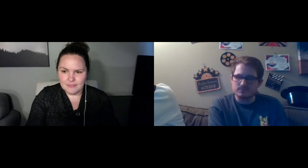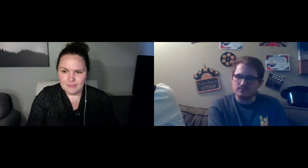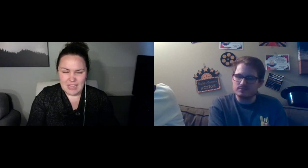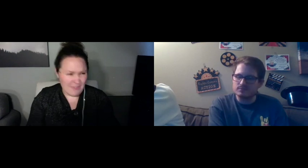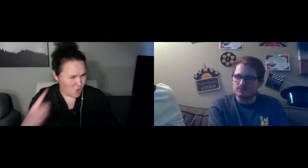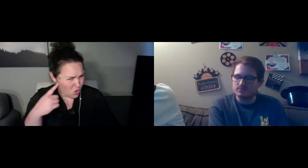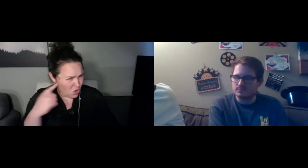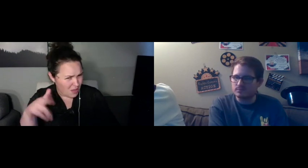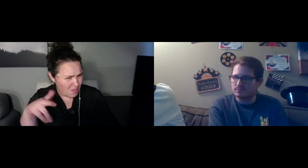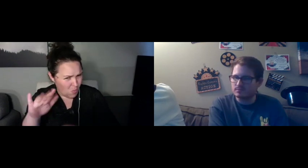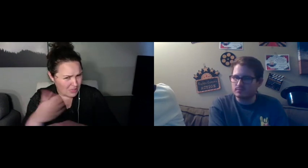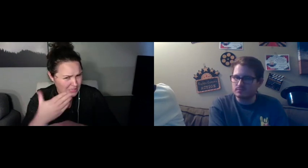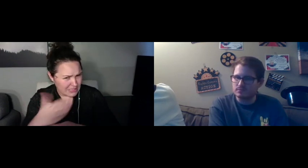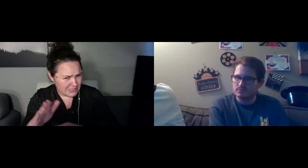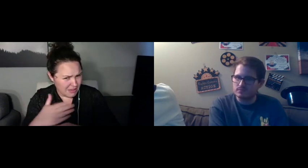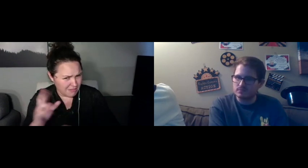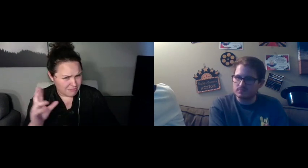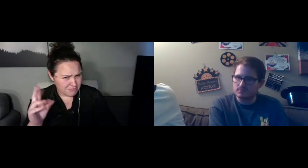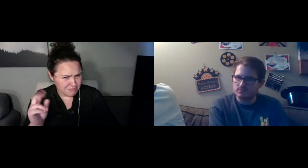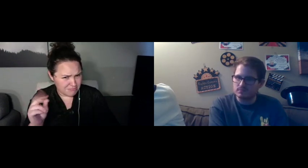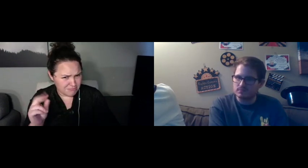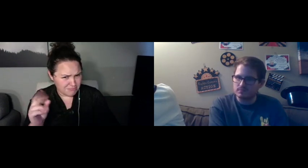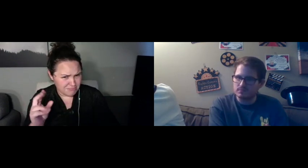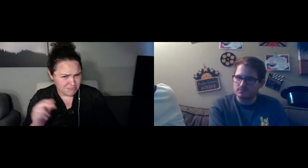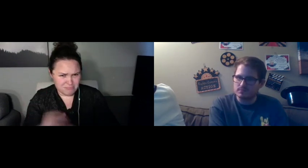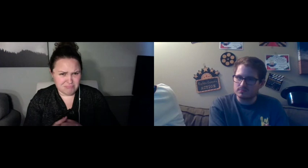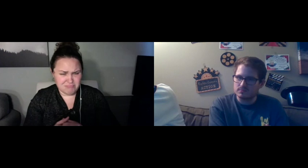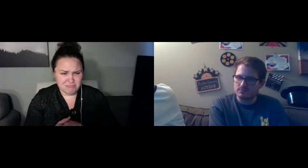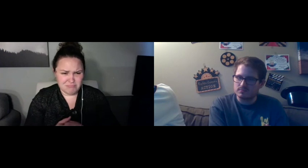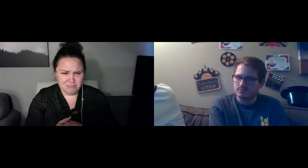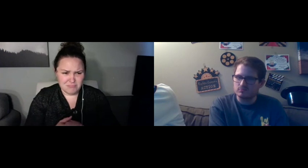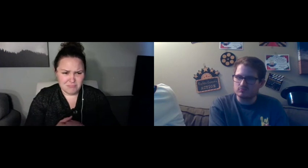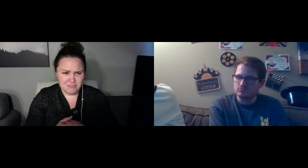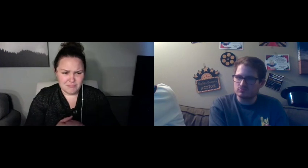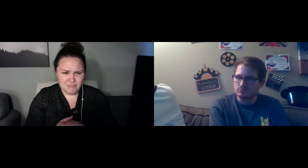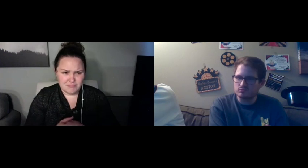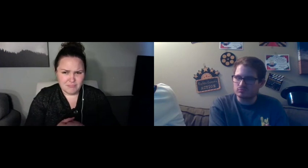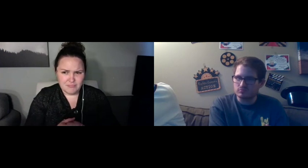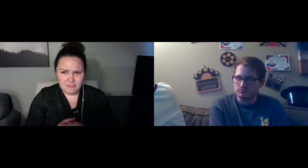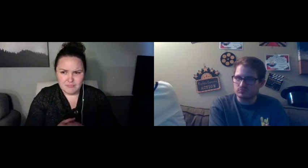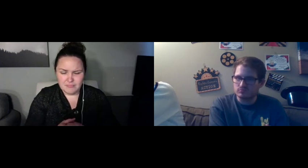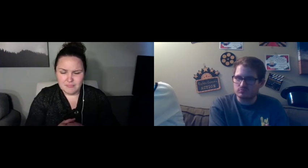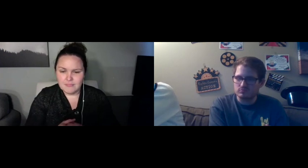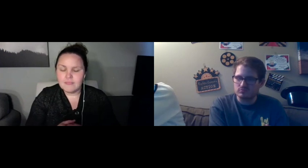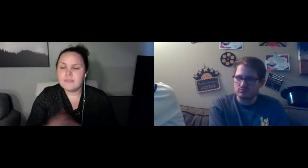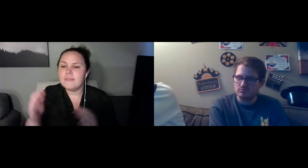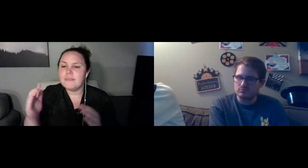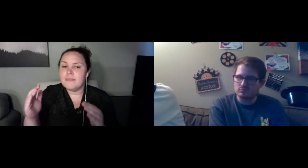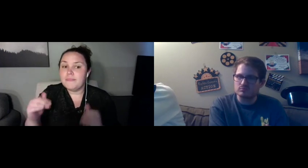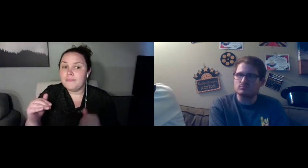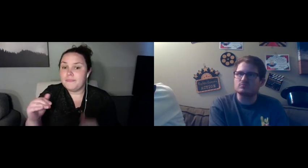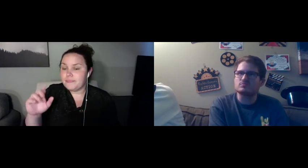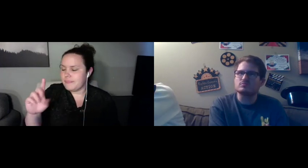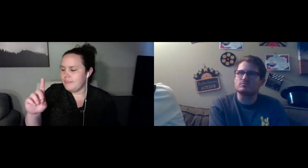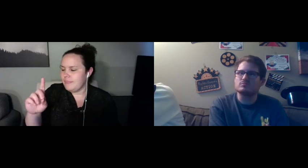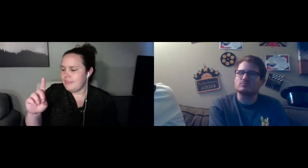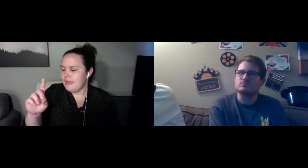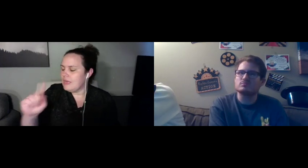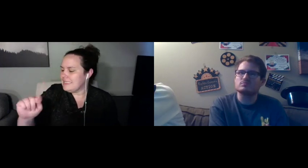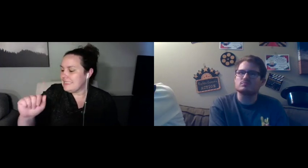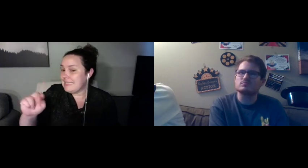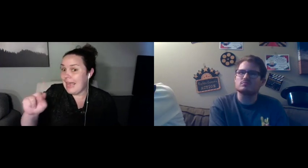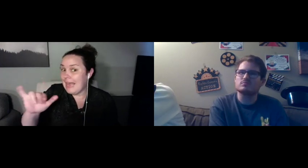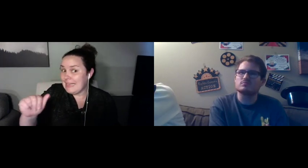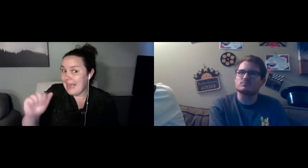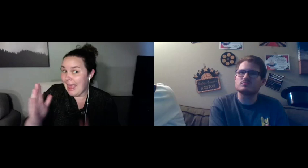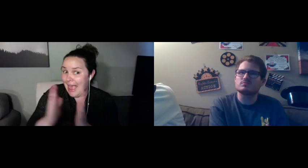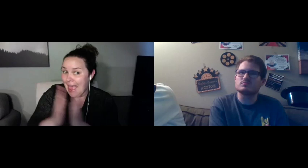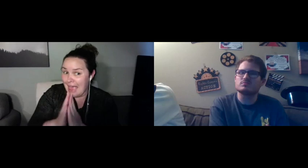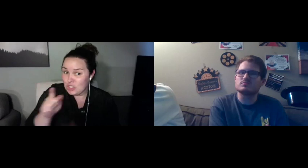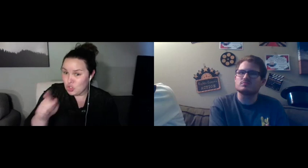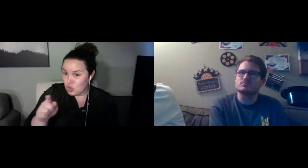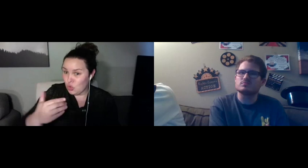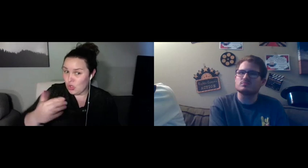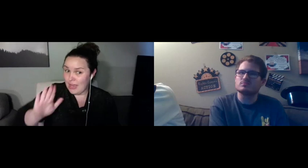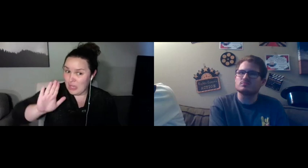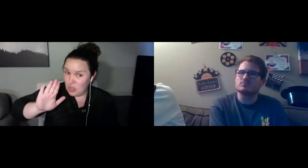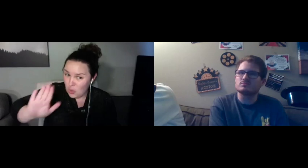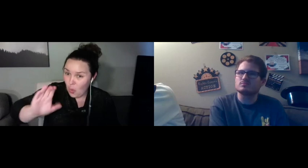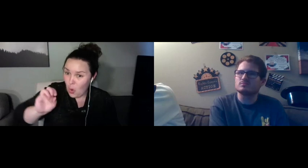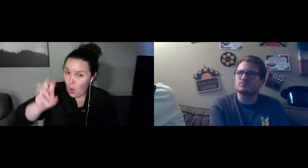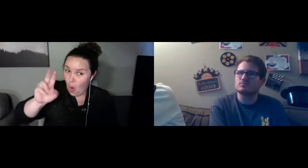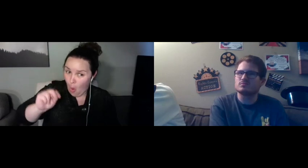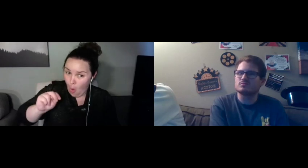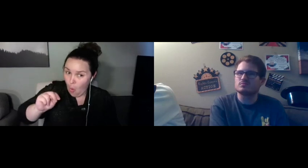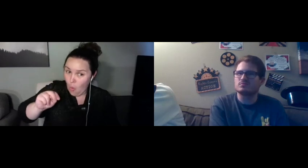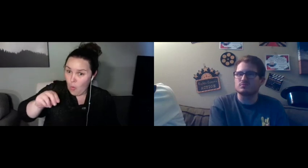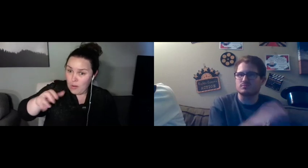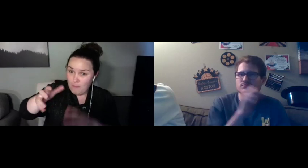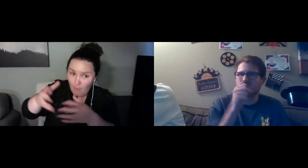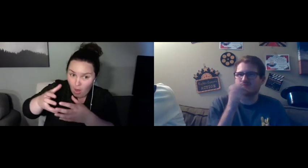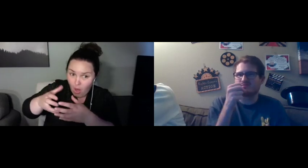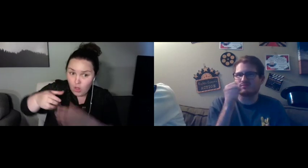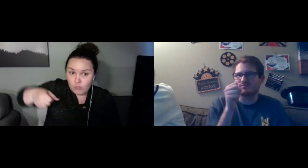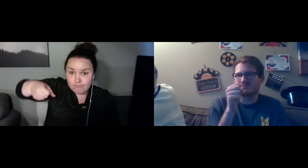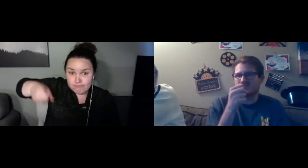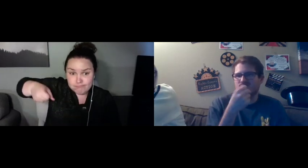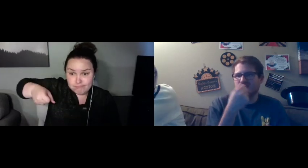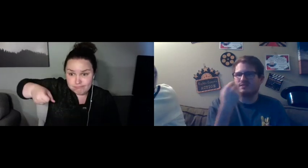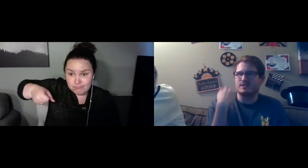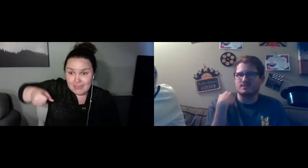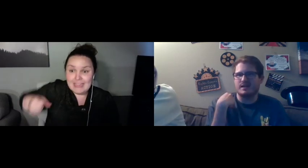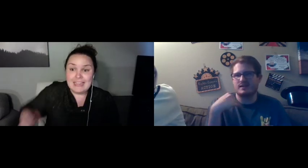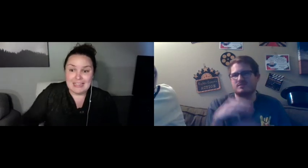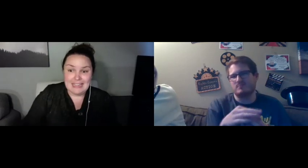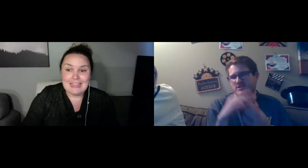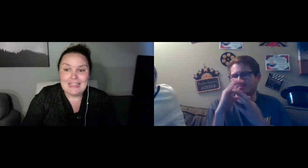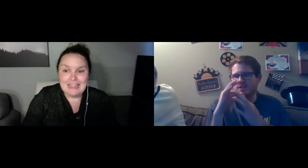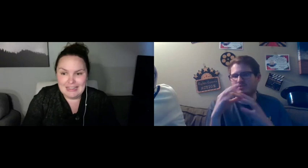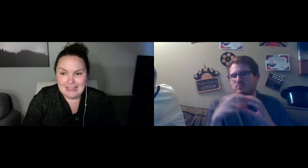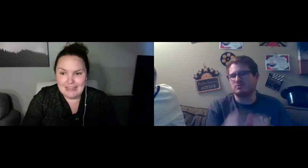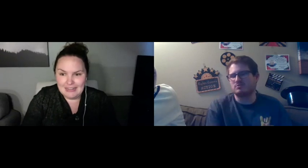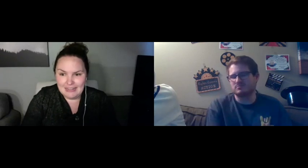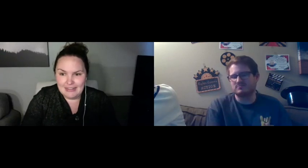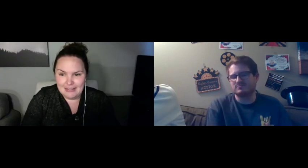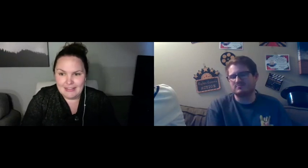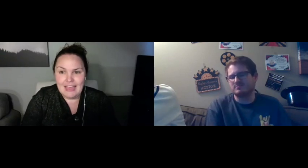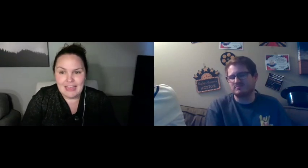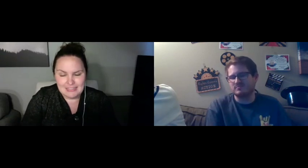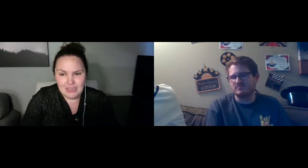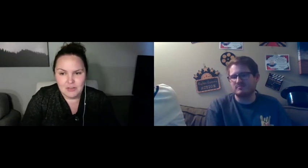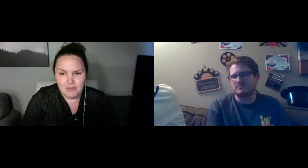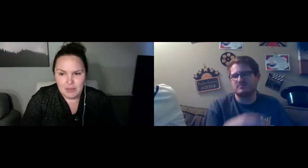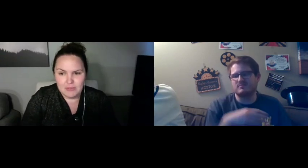Well, hey, listen, that was a really neat story.